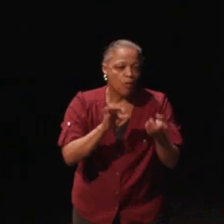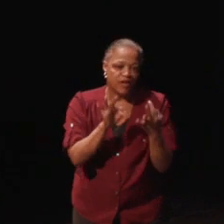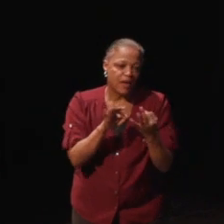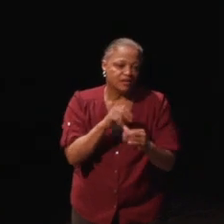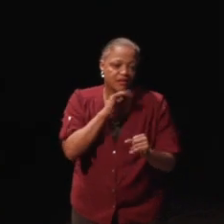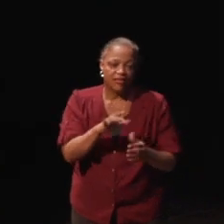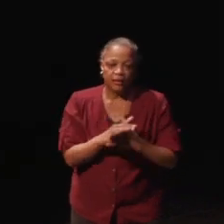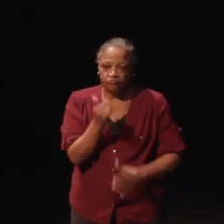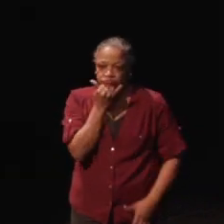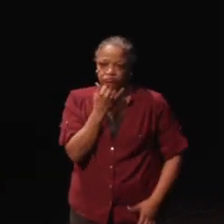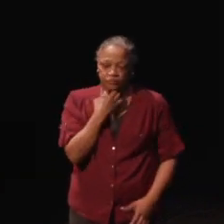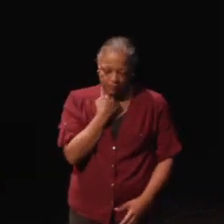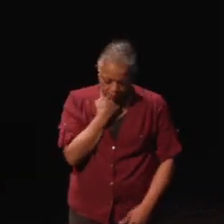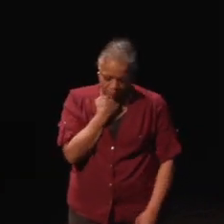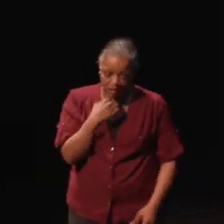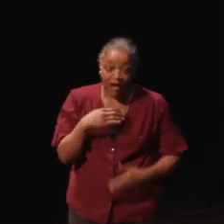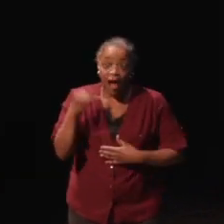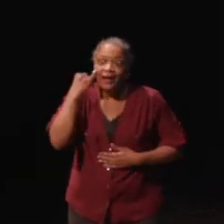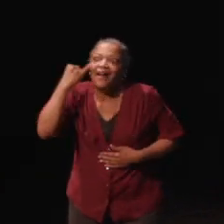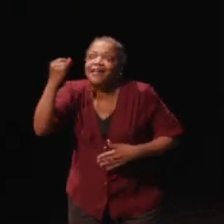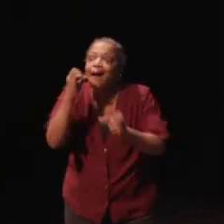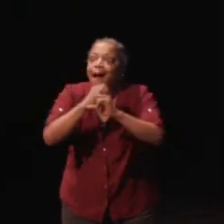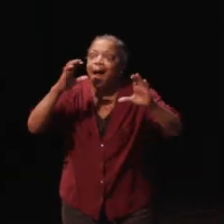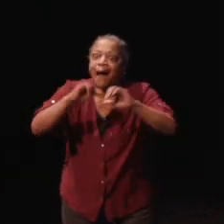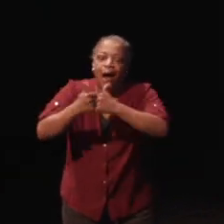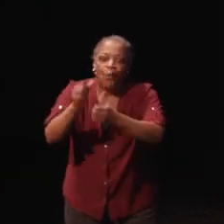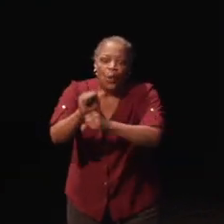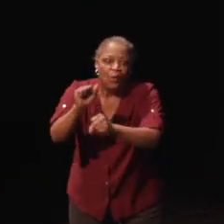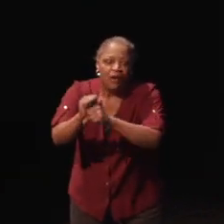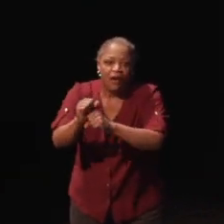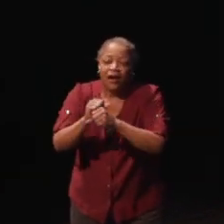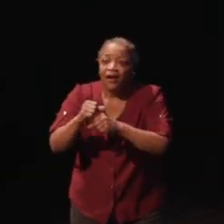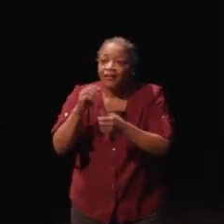I had this great idea how my interface was going to work and it was a mobile game and